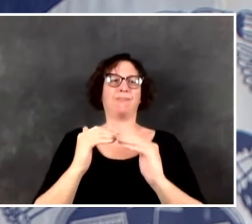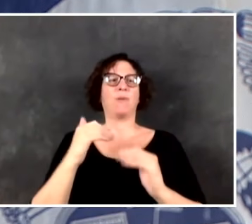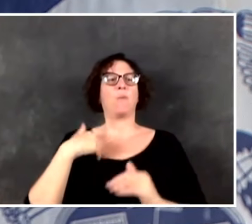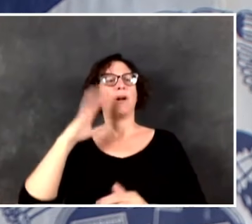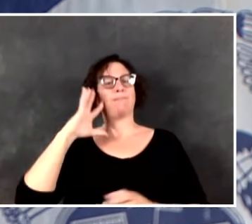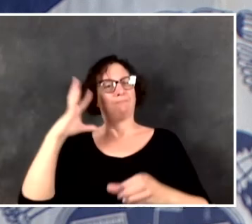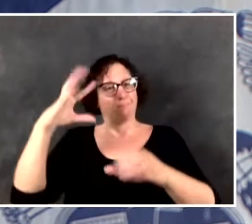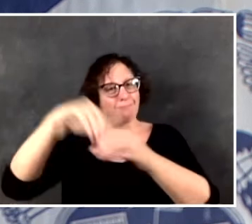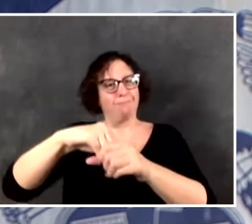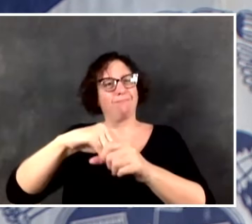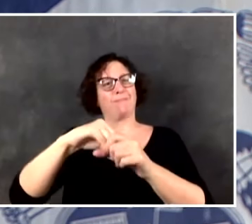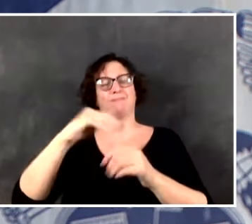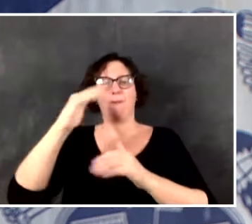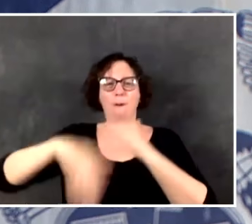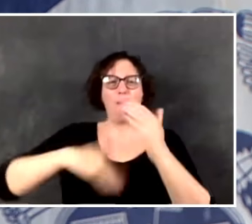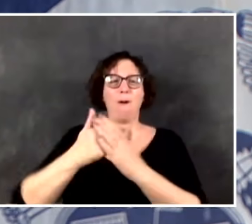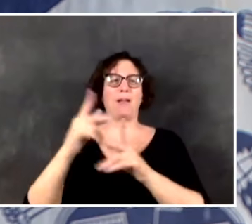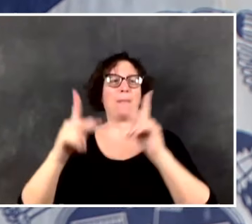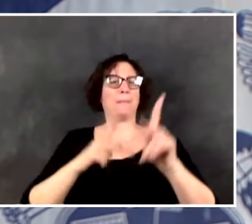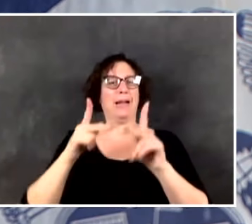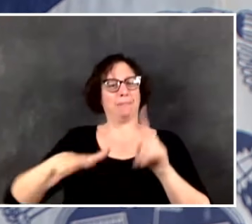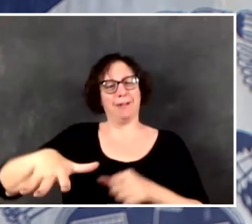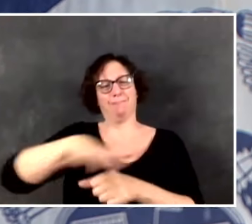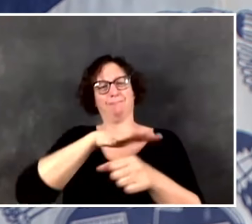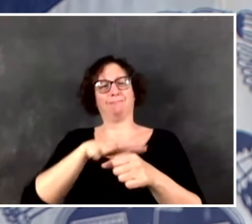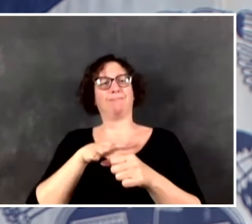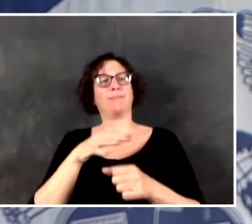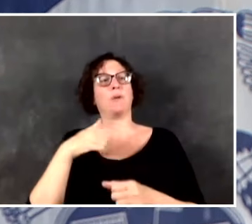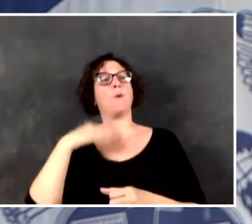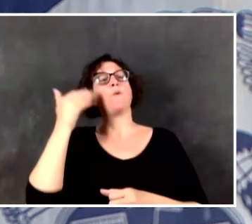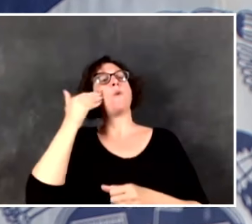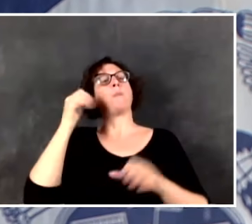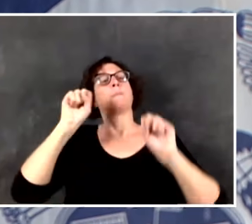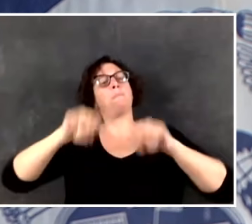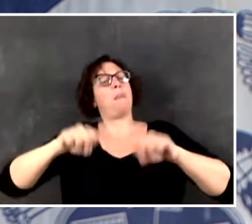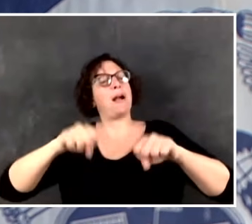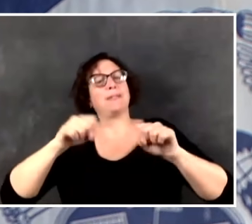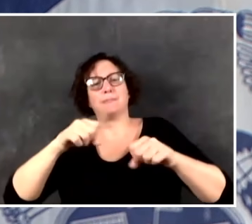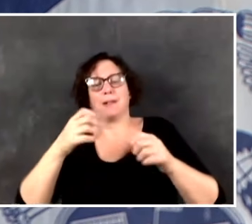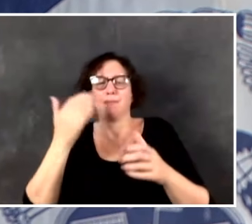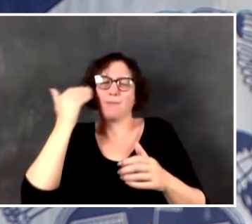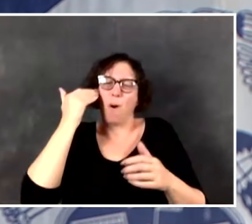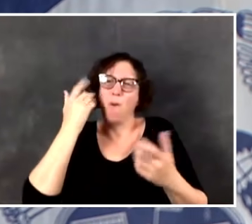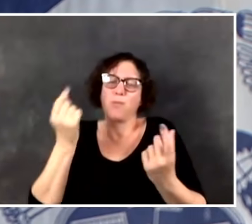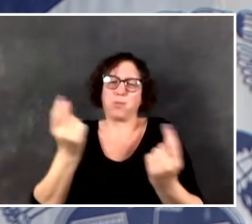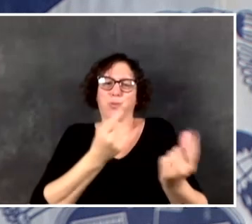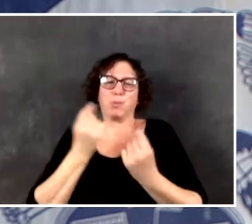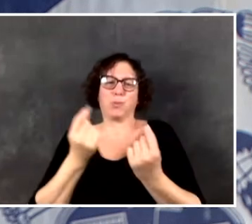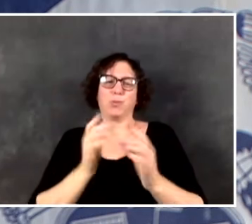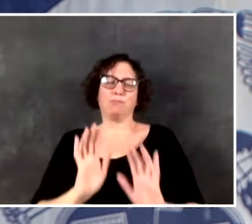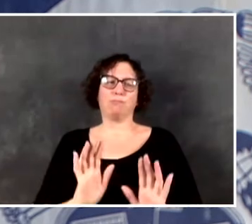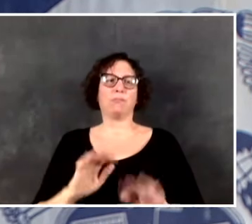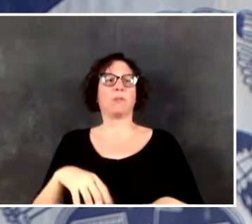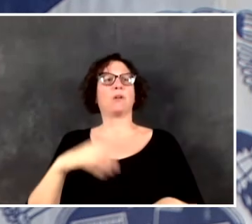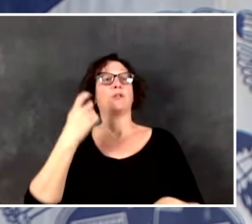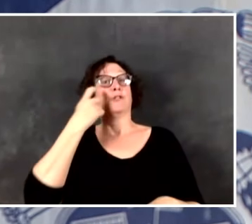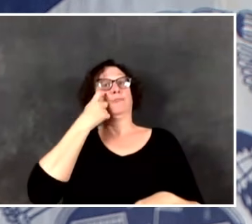ALL. A FAIRER CITY. A MORE INCLUSIVE CITY. IT CAN BE THAT AND, LOOK, WE'VE SHOWN HOW FAST